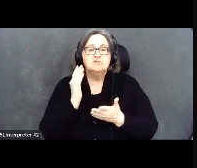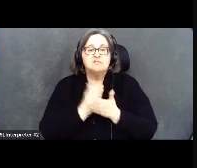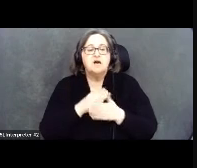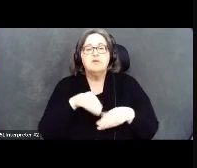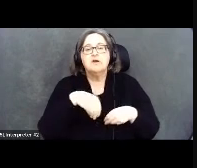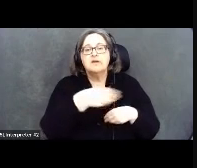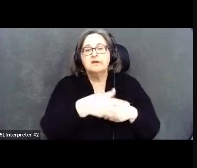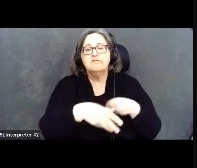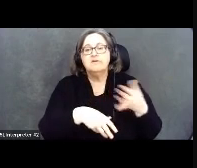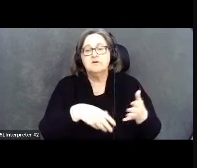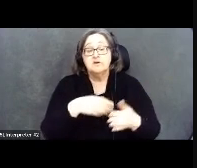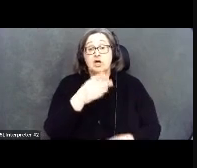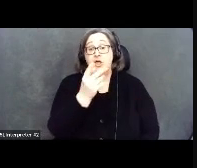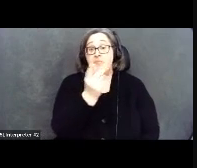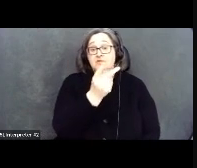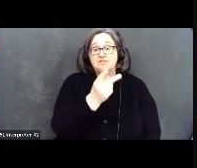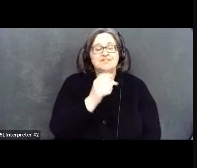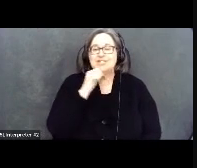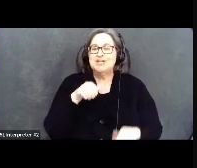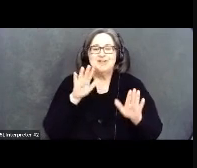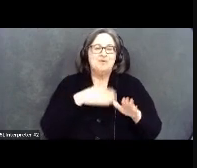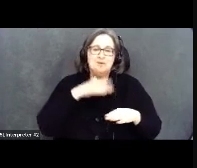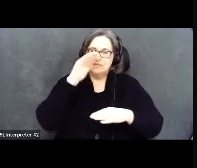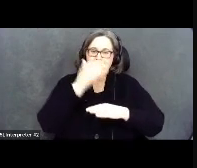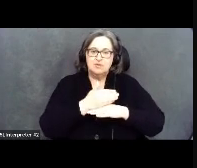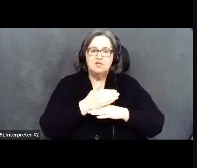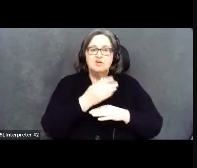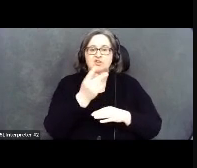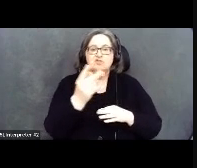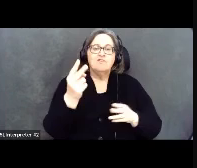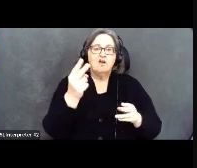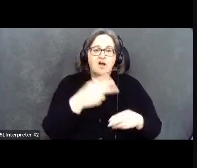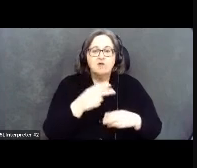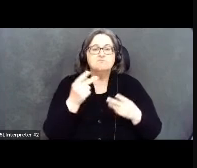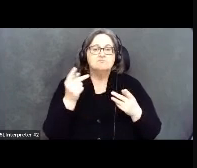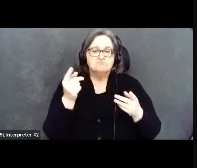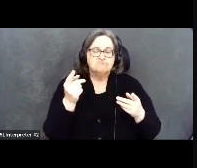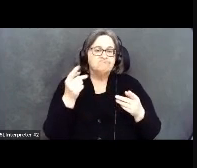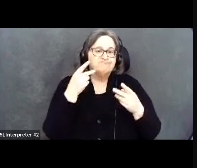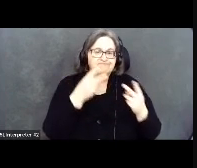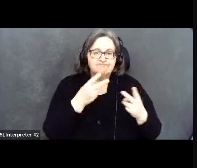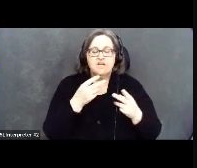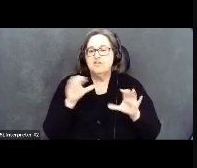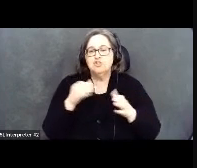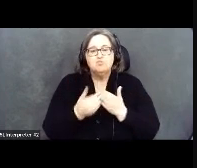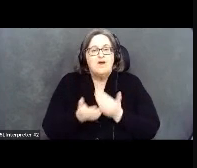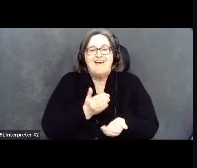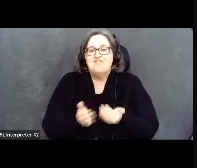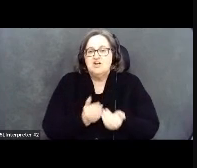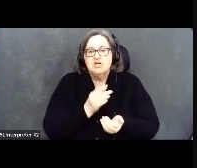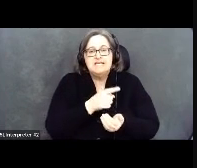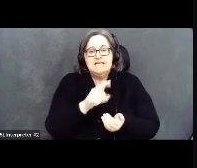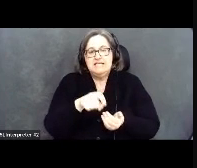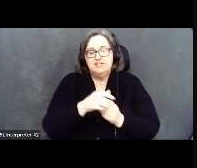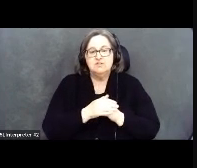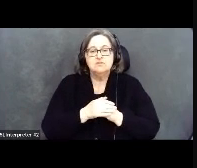But Natalie and Brenda have not given up on him. They do whatever it is that he needs to push him